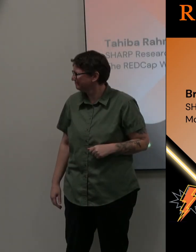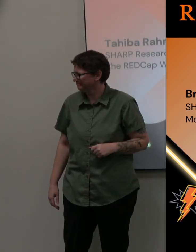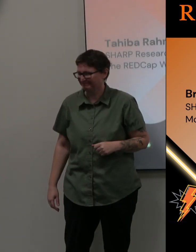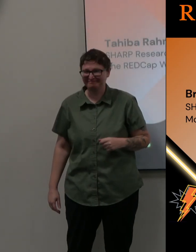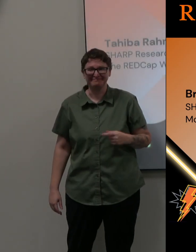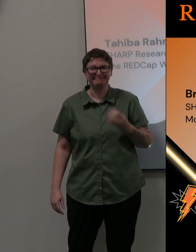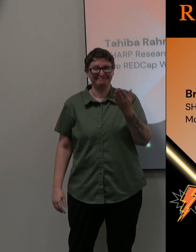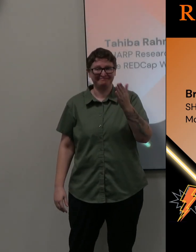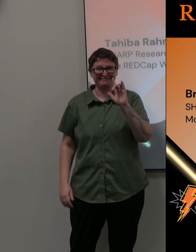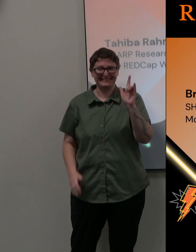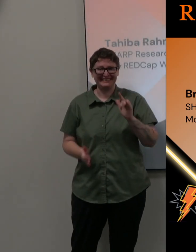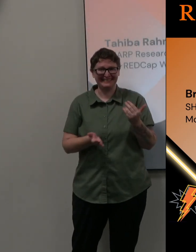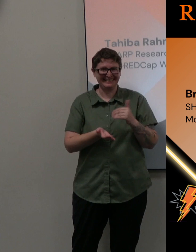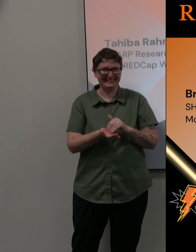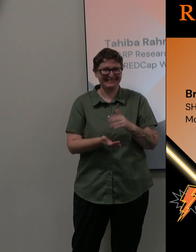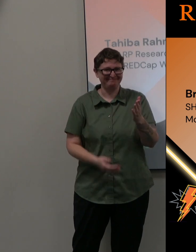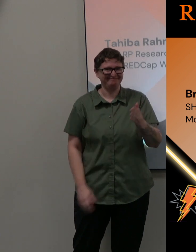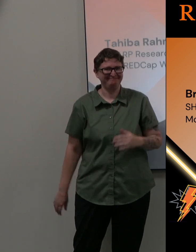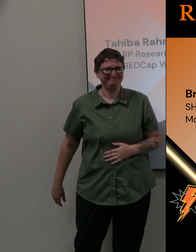All right, next, Liz again.